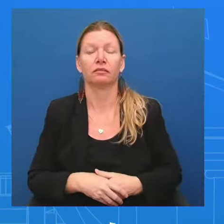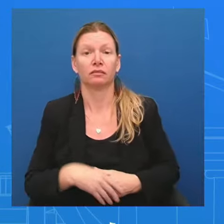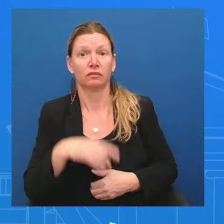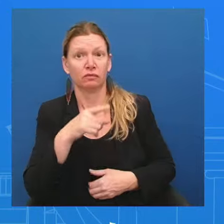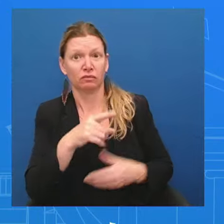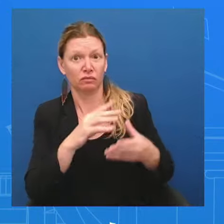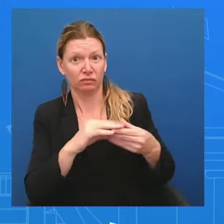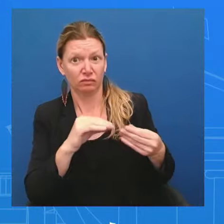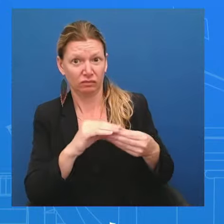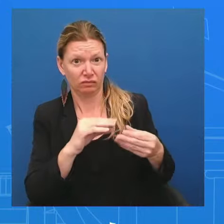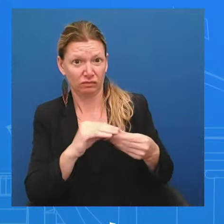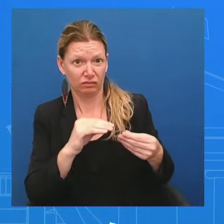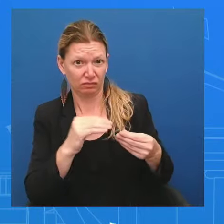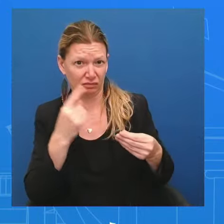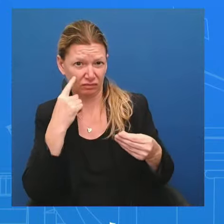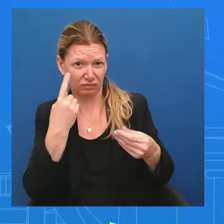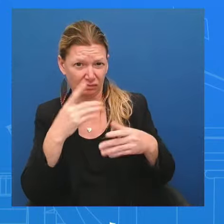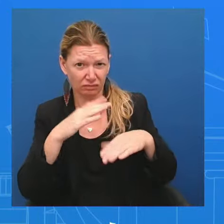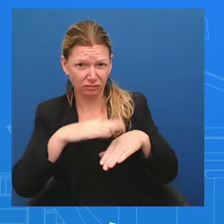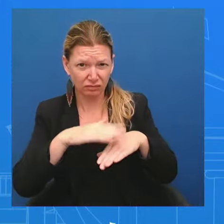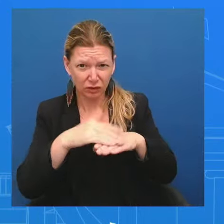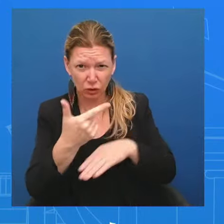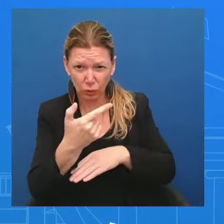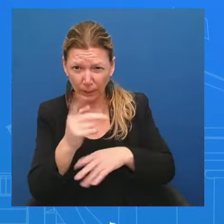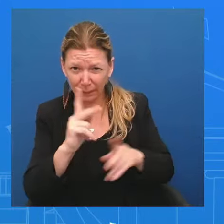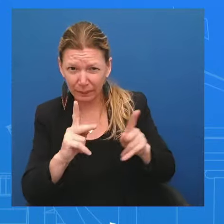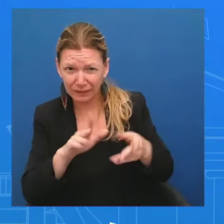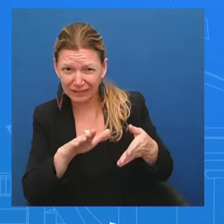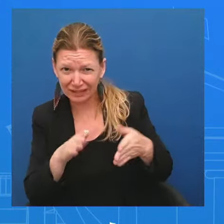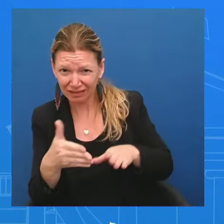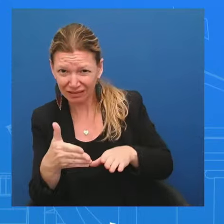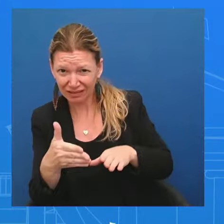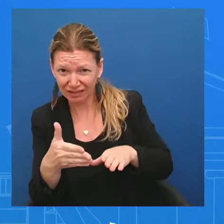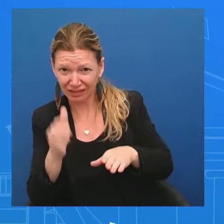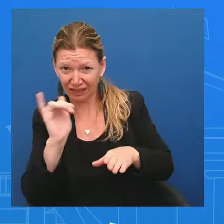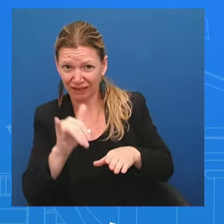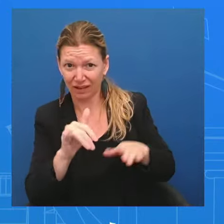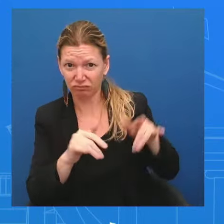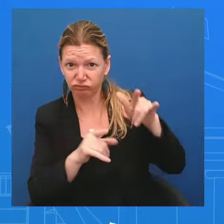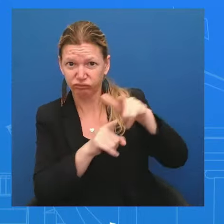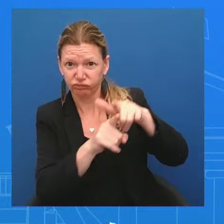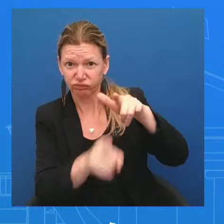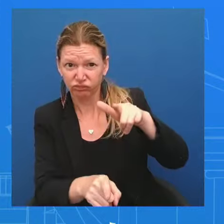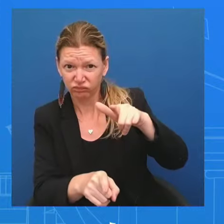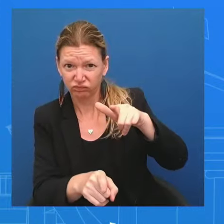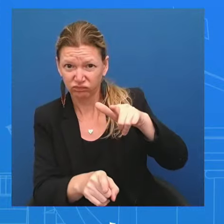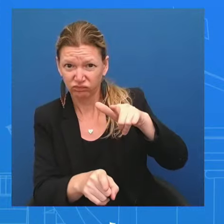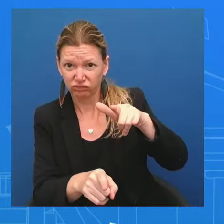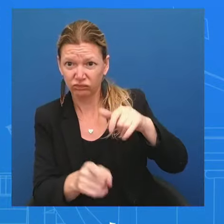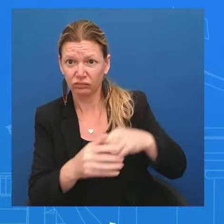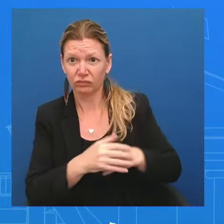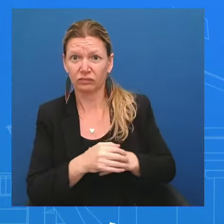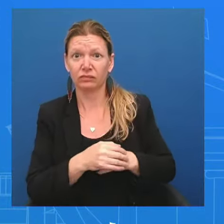that hit a tent camp in the southern Gaza today. What's the US response to that? Mr. Kirby: We can't verify those reports.